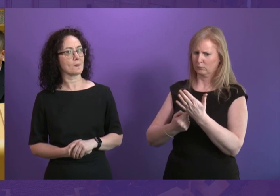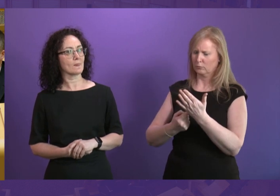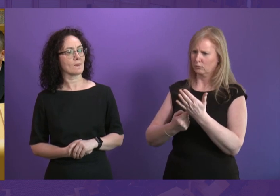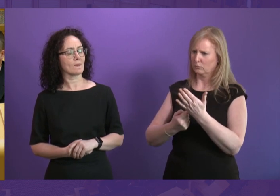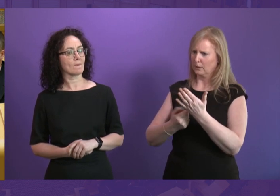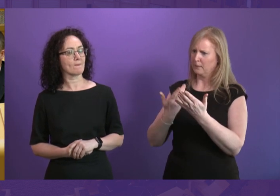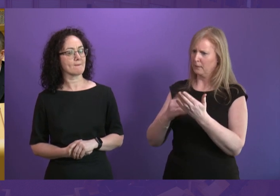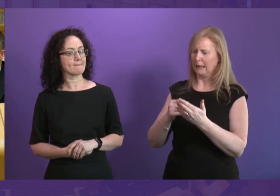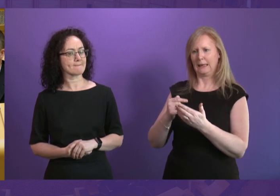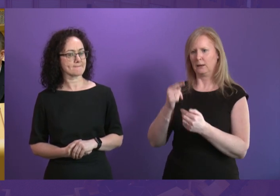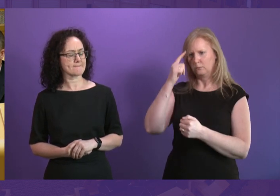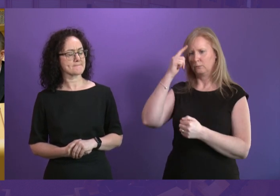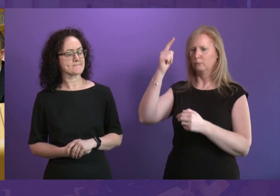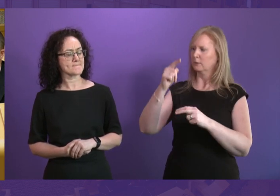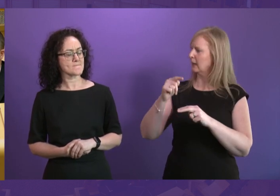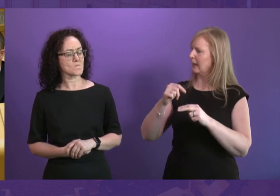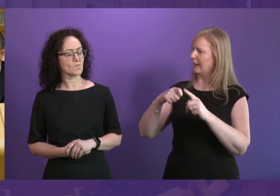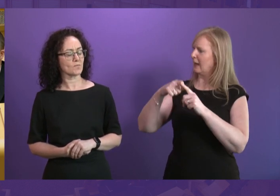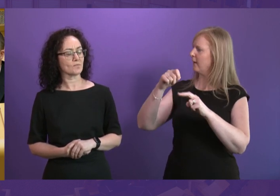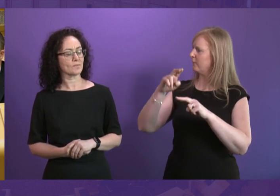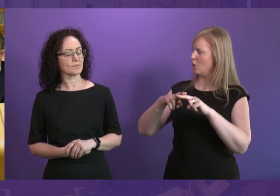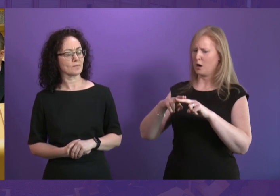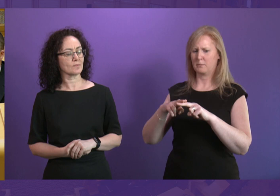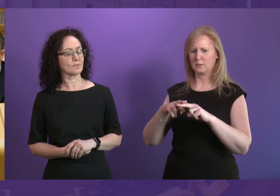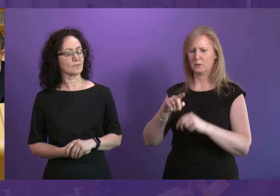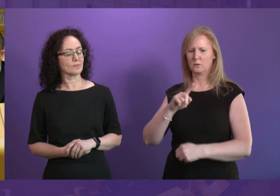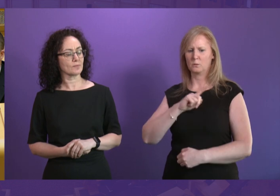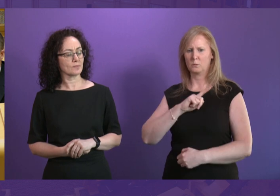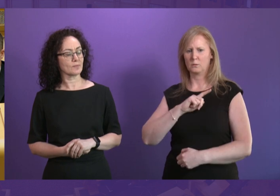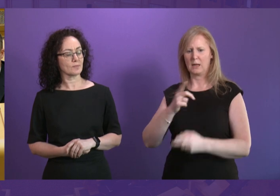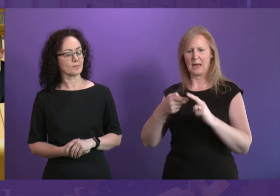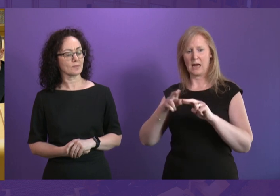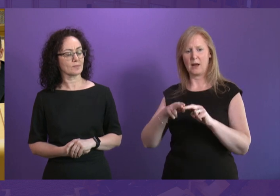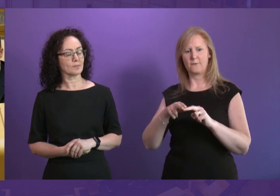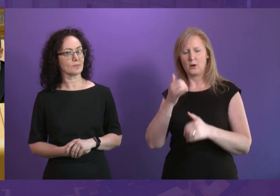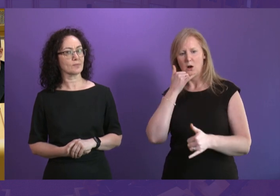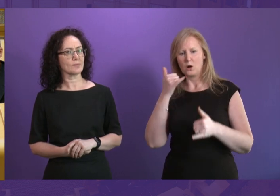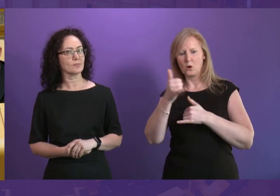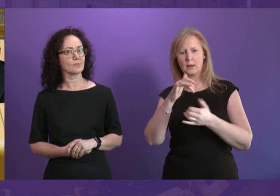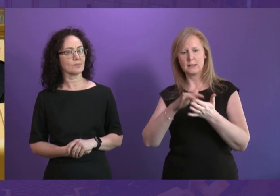Kate Forbes, is even remotely met if a call centre worker earning less than £20,000 a